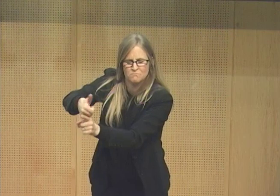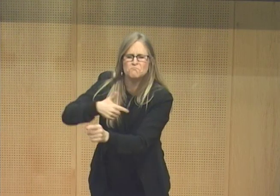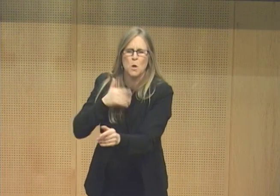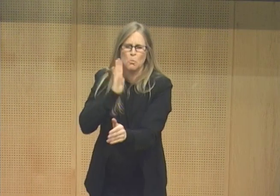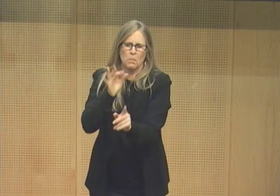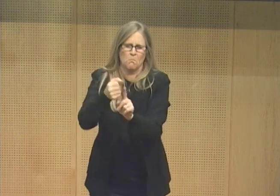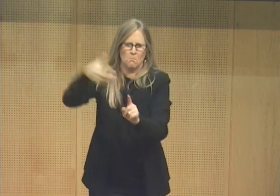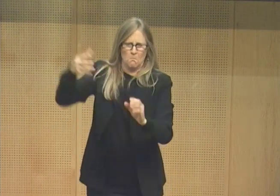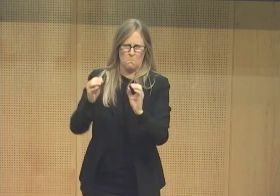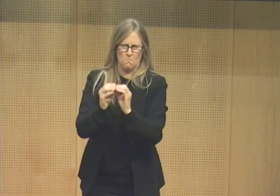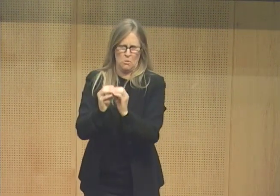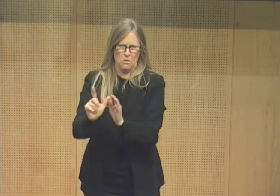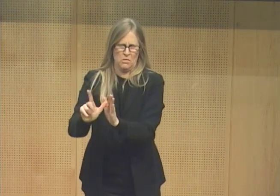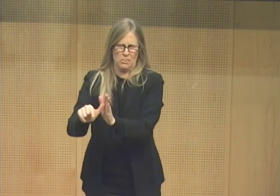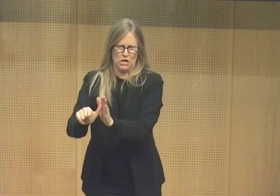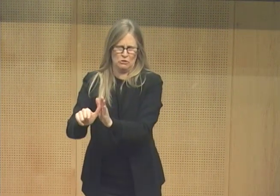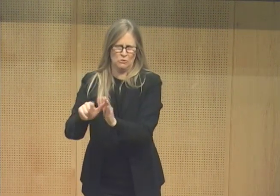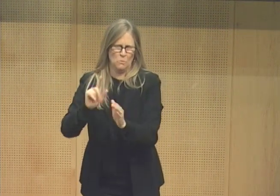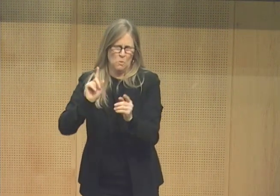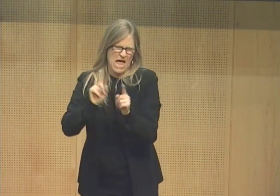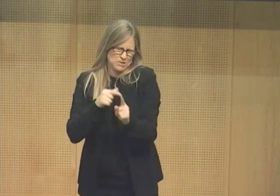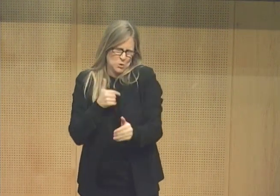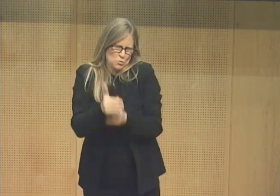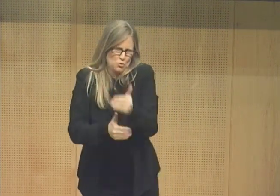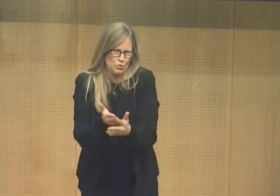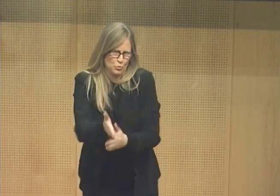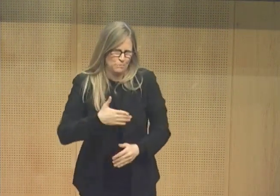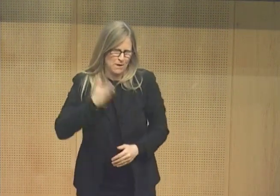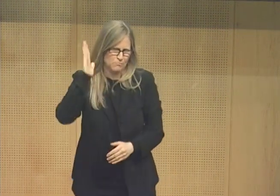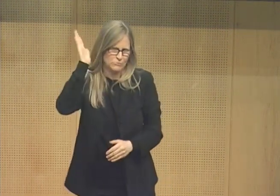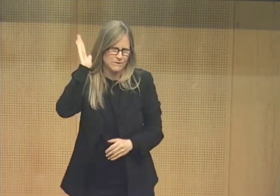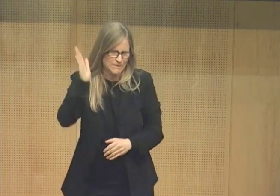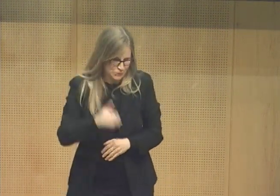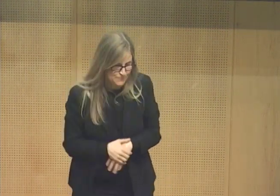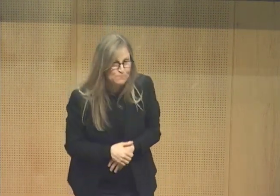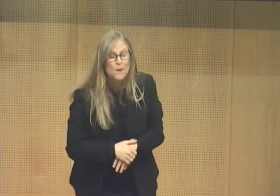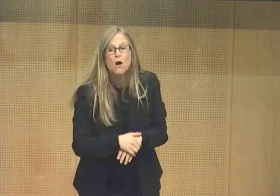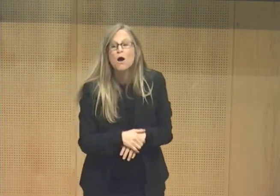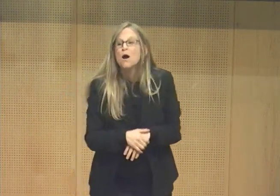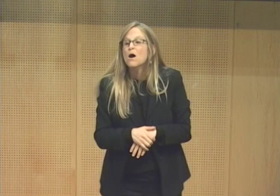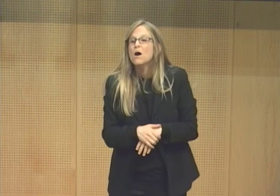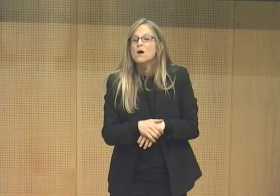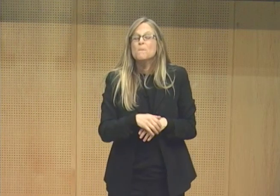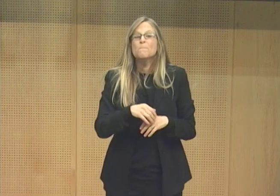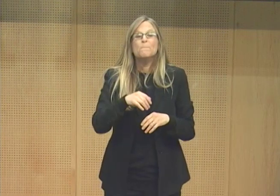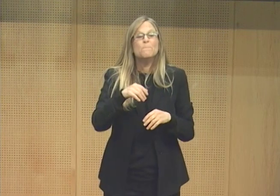I will expand upon that and the process that I employed more later in my talk.